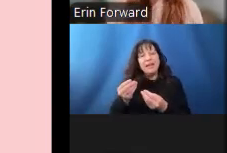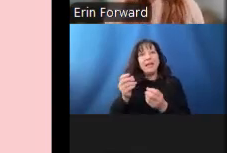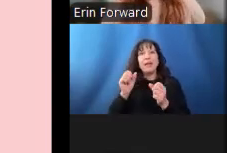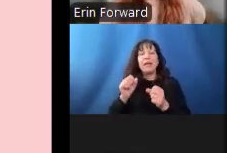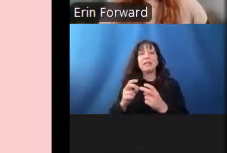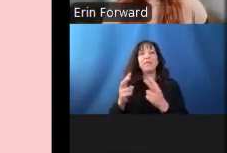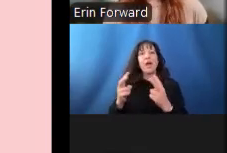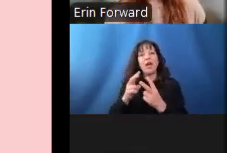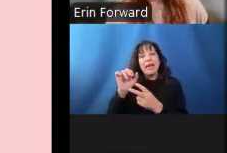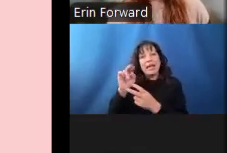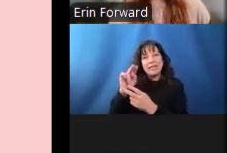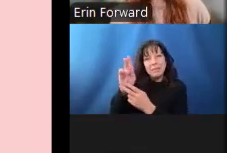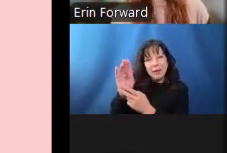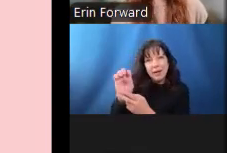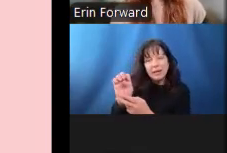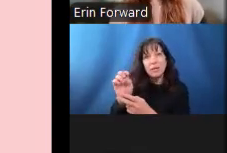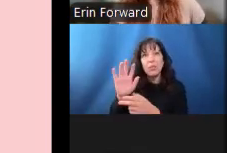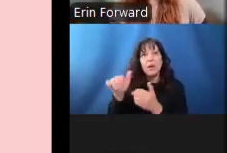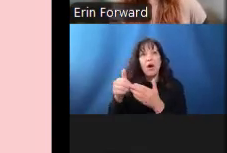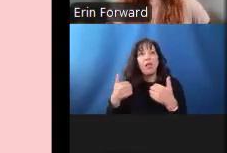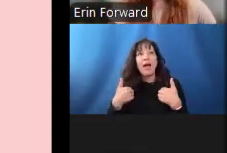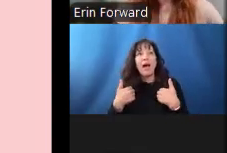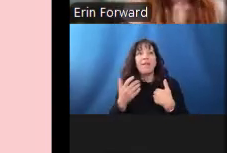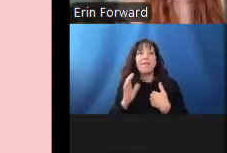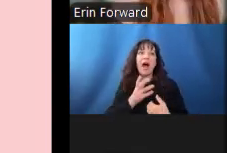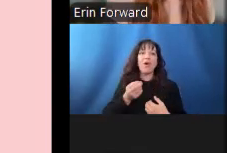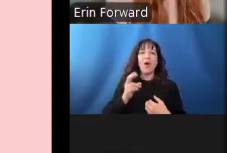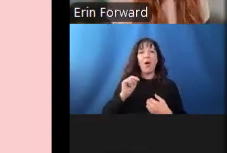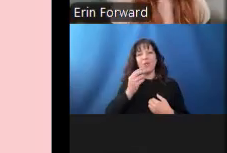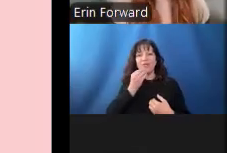lot of us, and we all have our own food stuff, as Dr Jillian